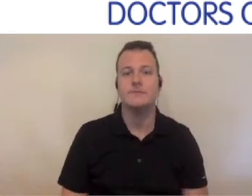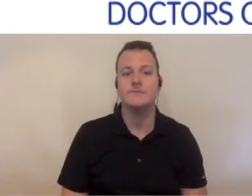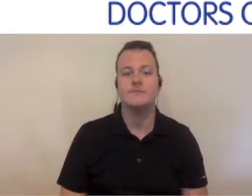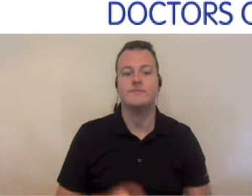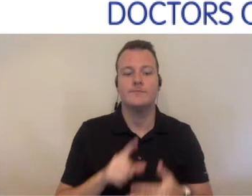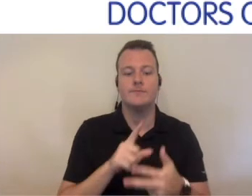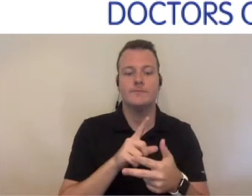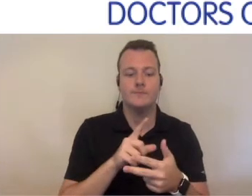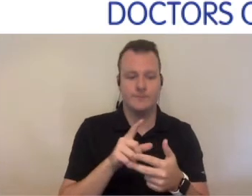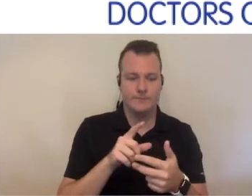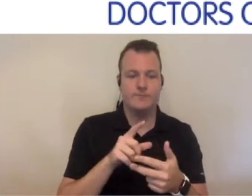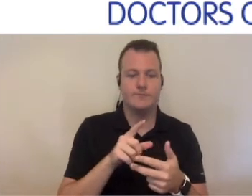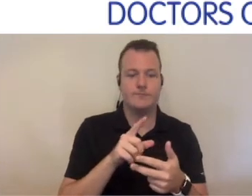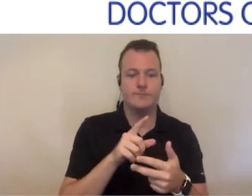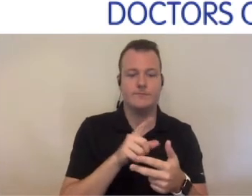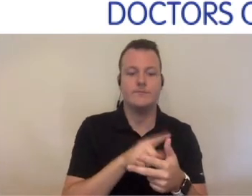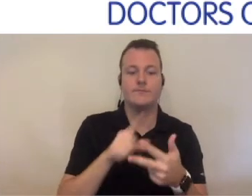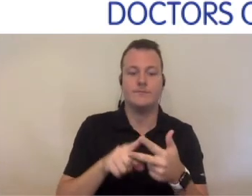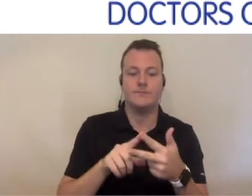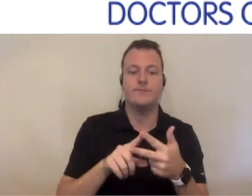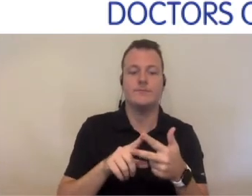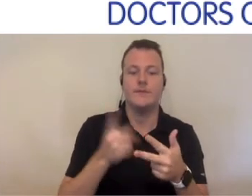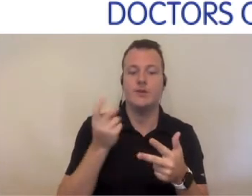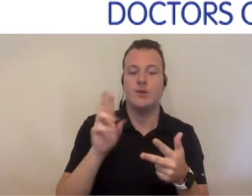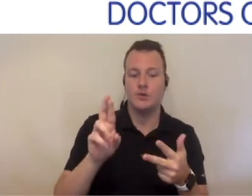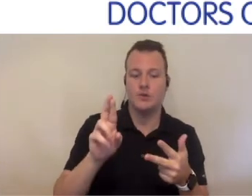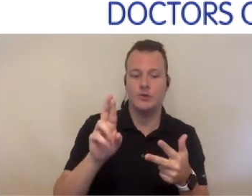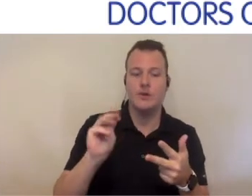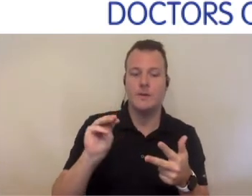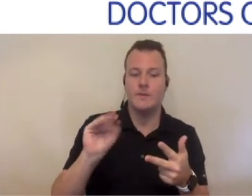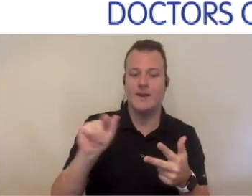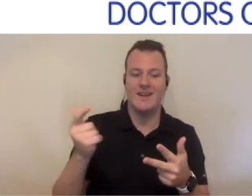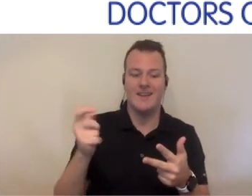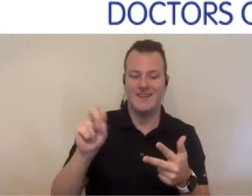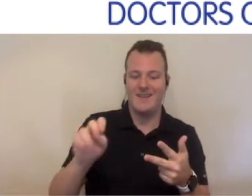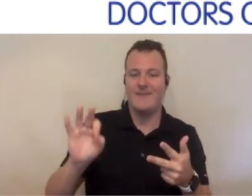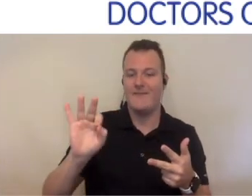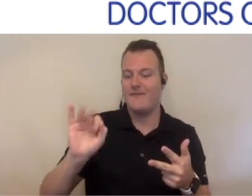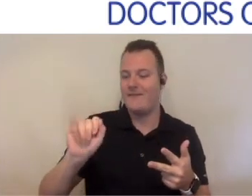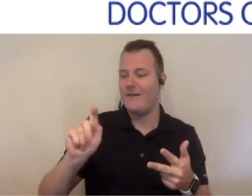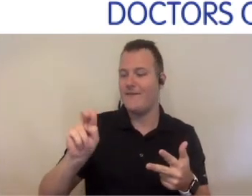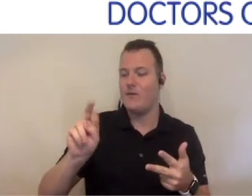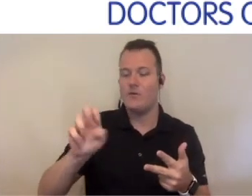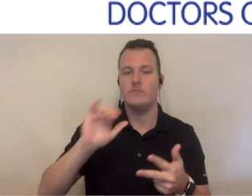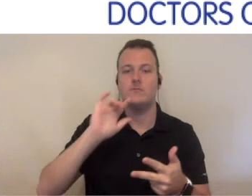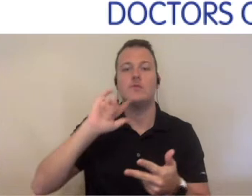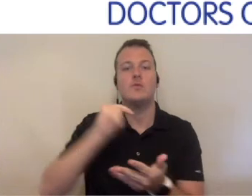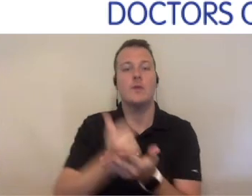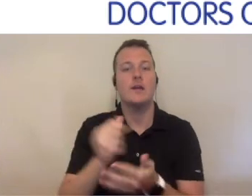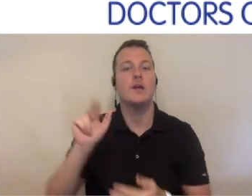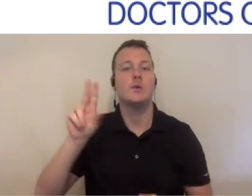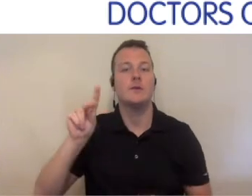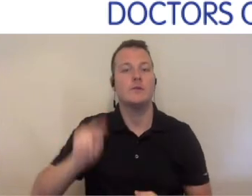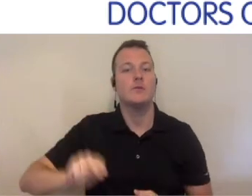Dr. Megan Faivre graduated with her AuD from Northern